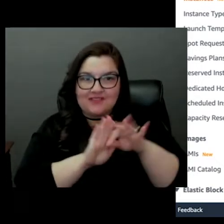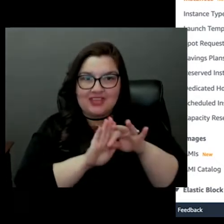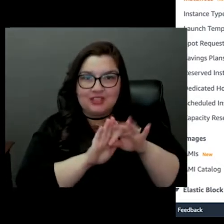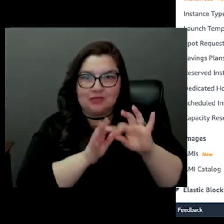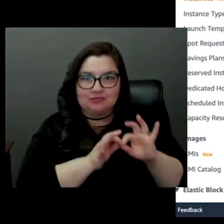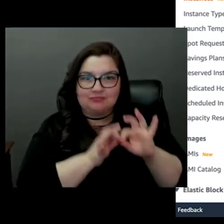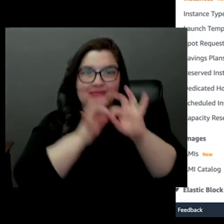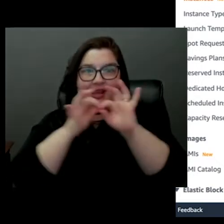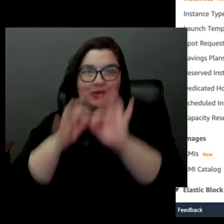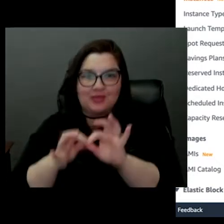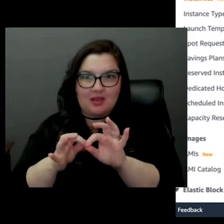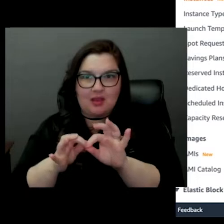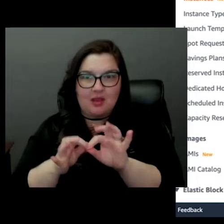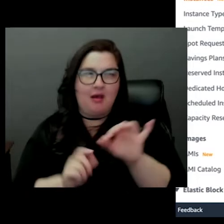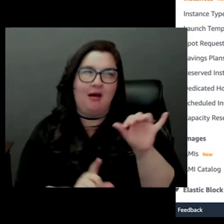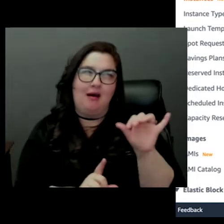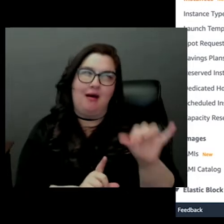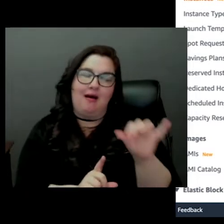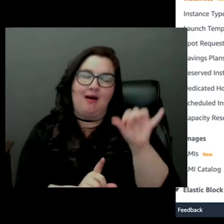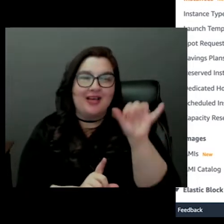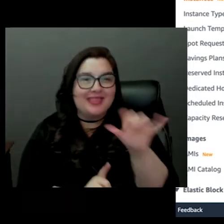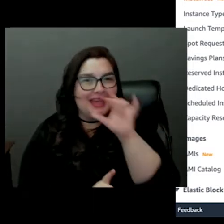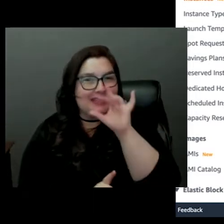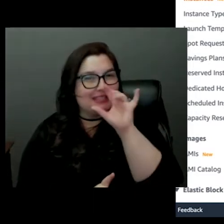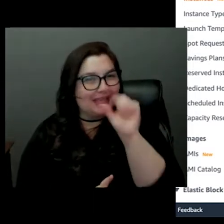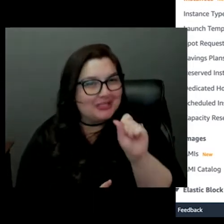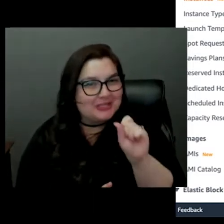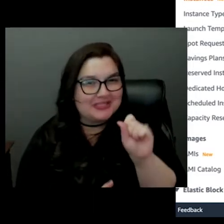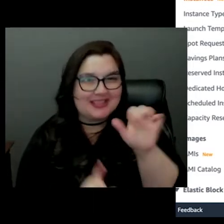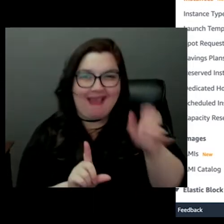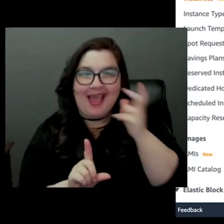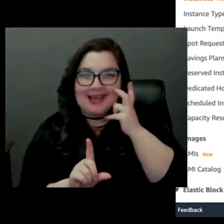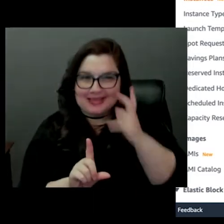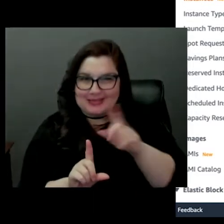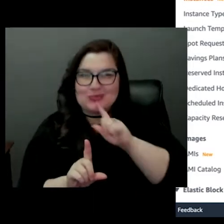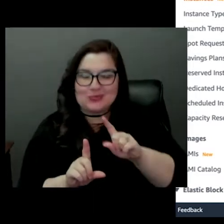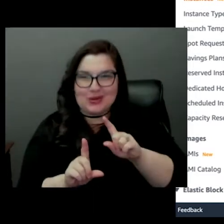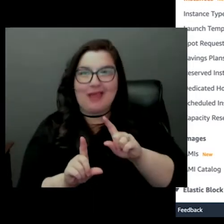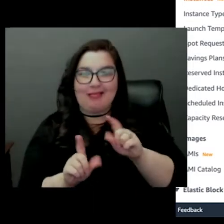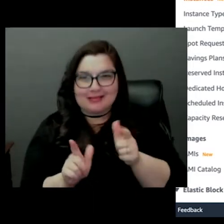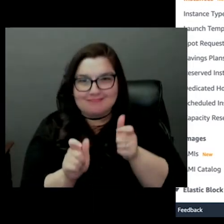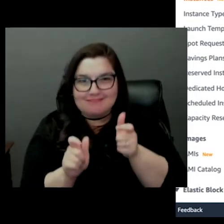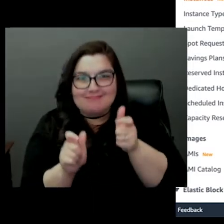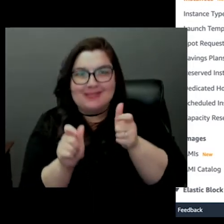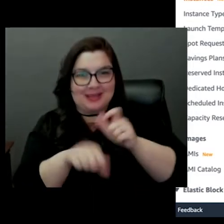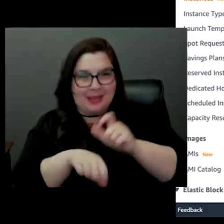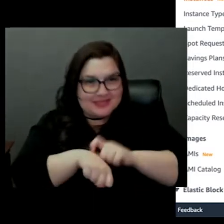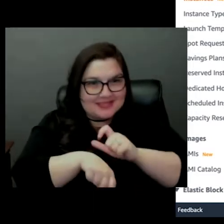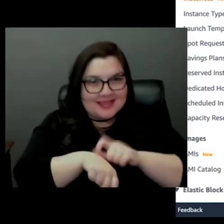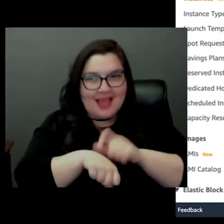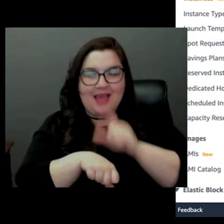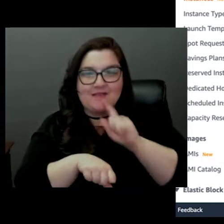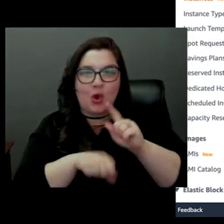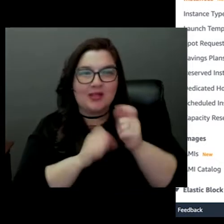Oh yeah, this is super interesting. I can see this like really speeding at a time of something like an auto scaling group, when you have infrastructures